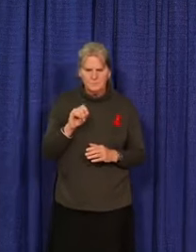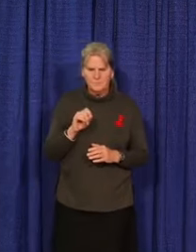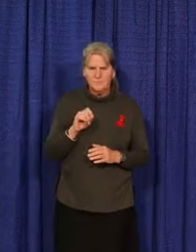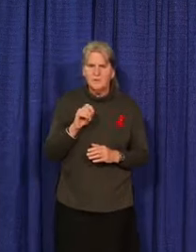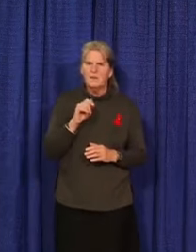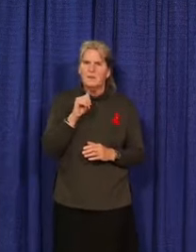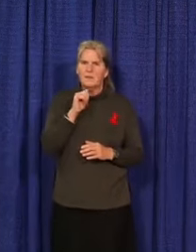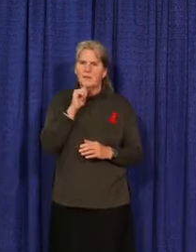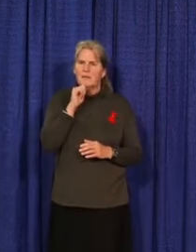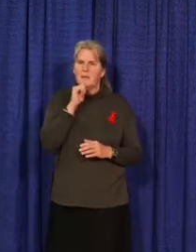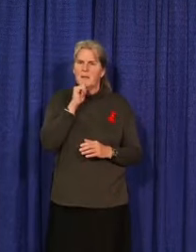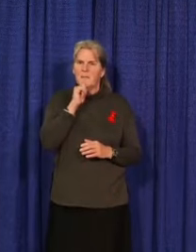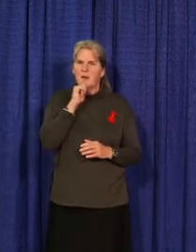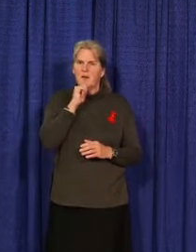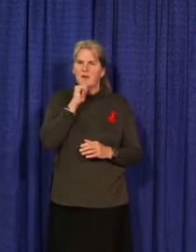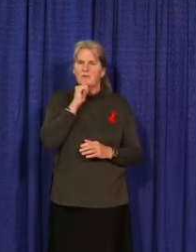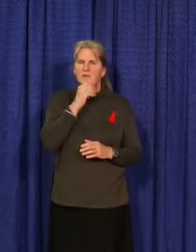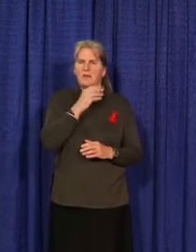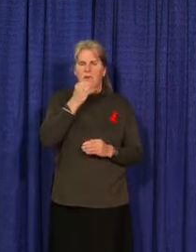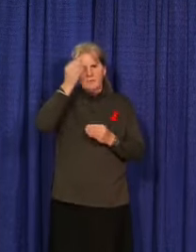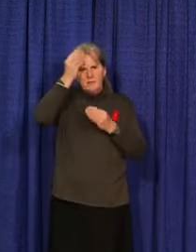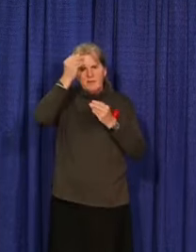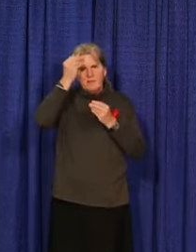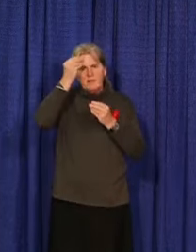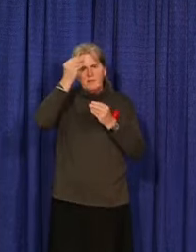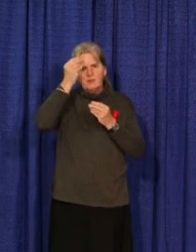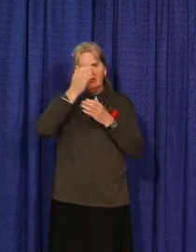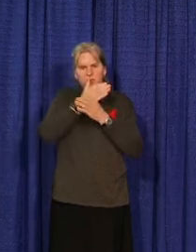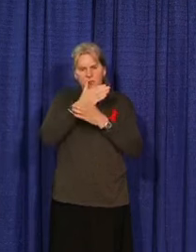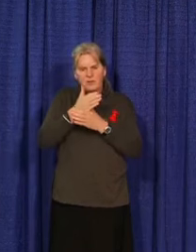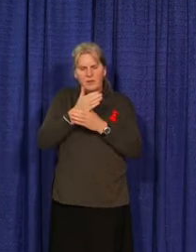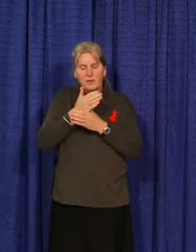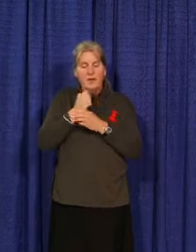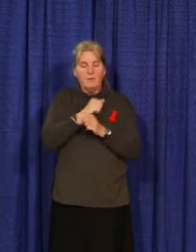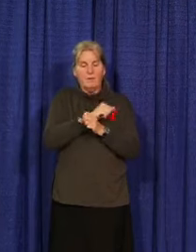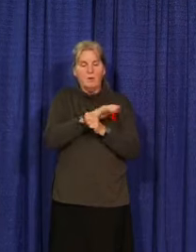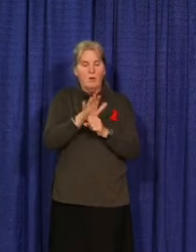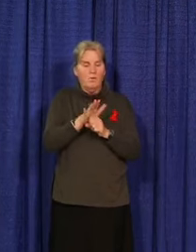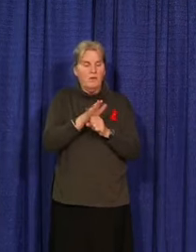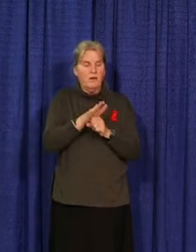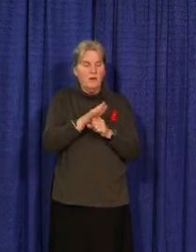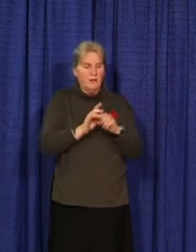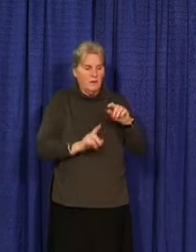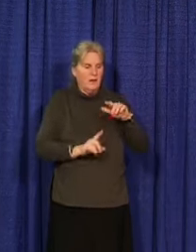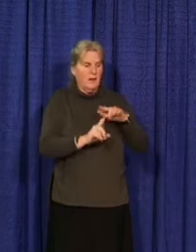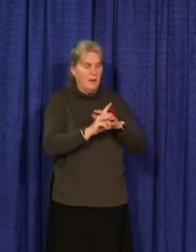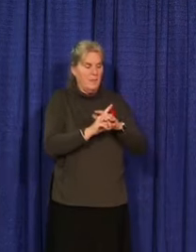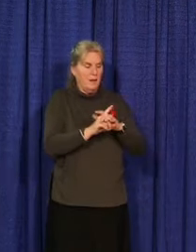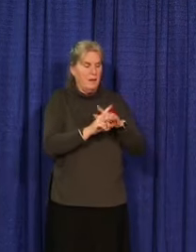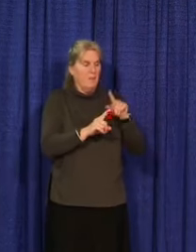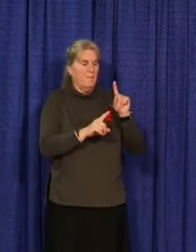about privacy and information sharing. If a culvert case is found in schools, will parents of that